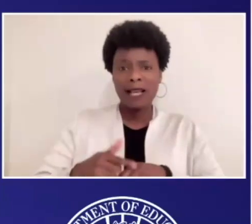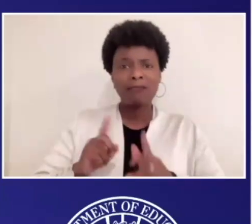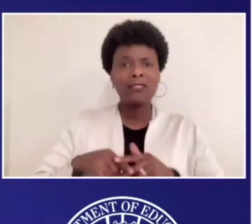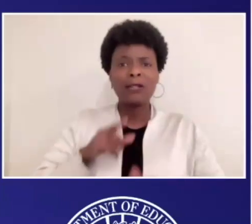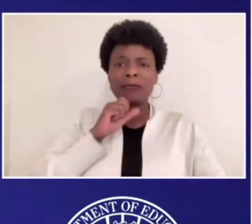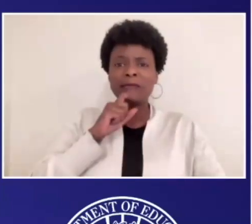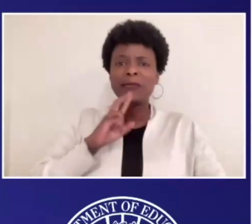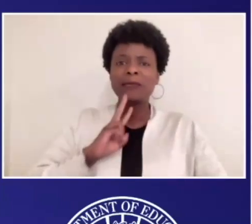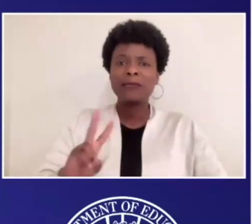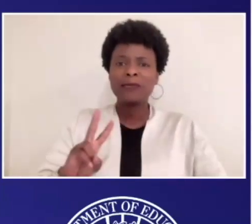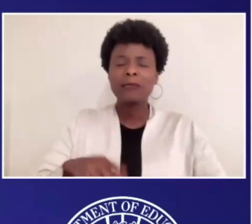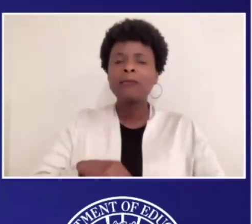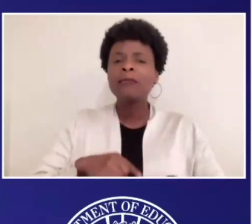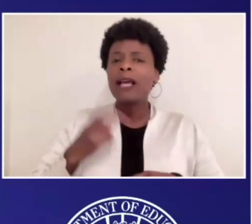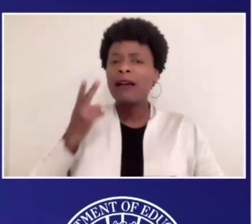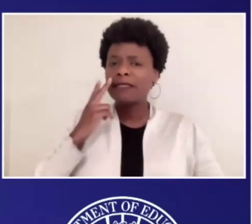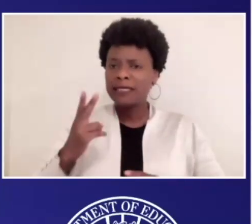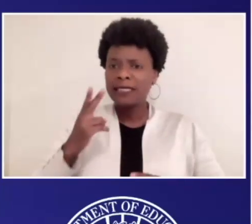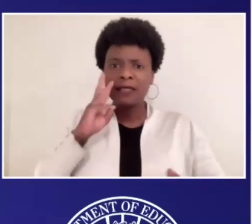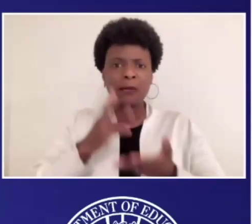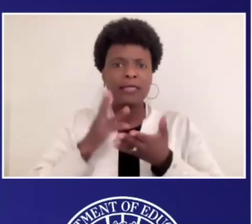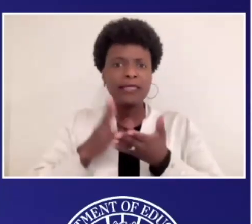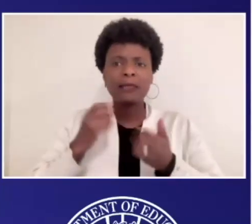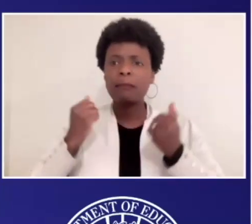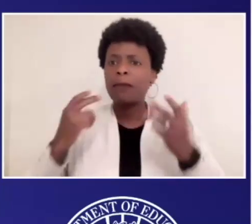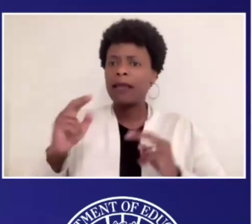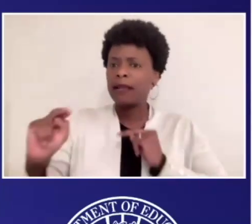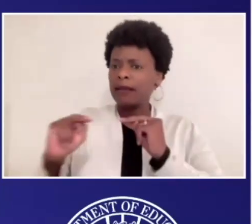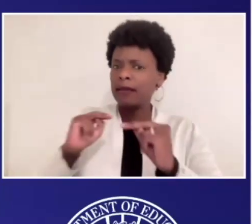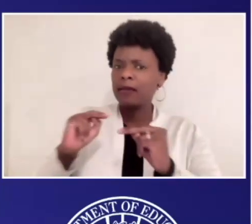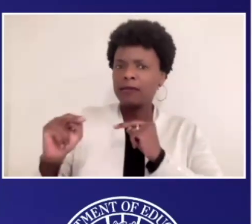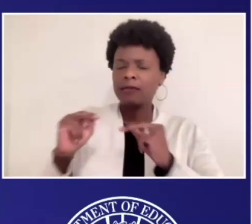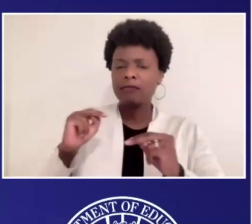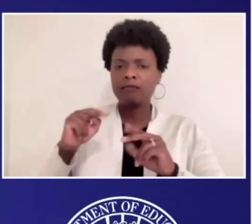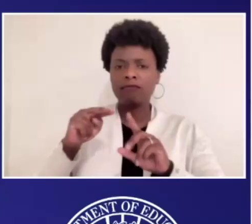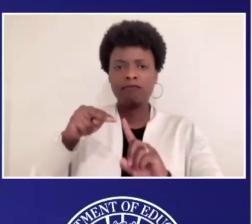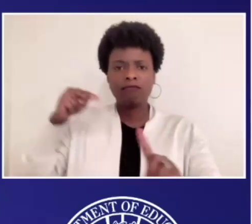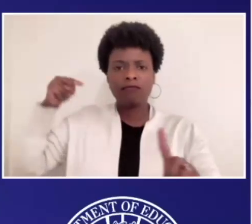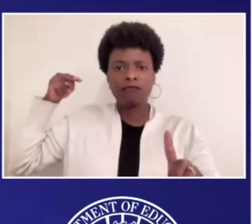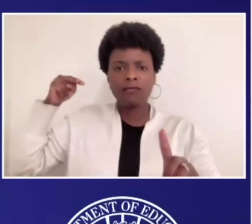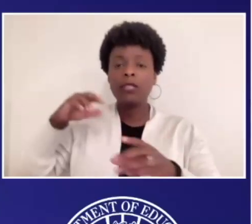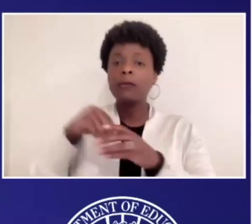and I've seen and witnessed many negotiations from afar, participated when I worked in the Office of